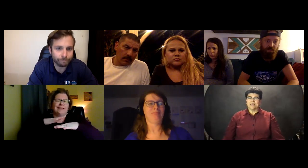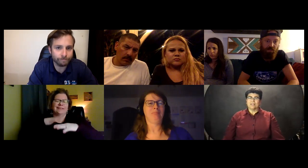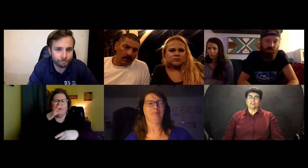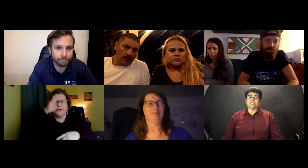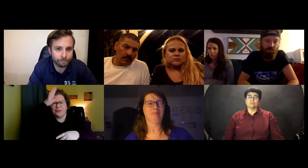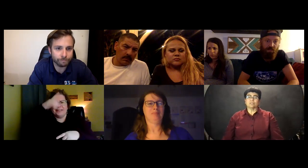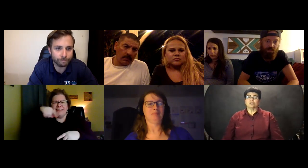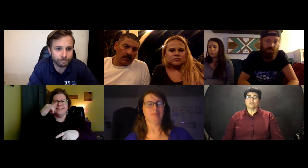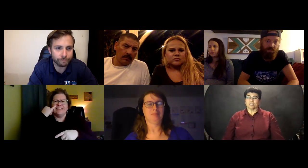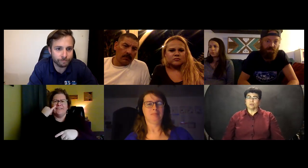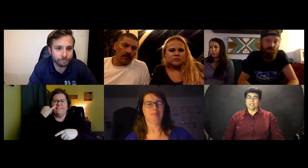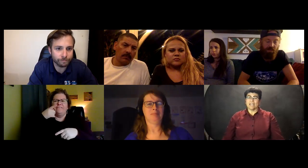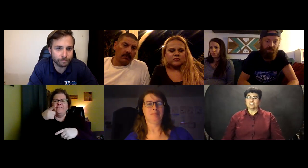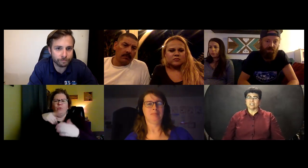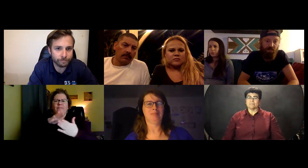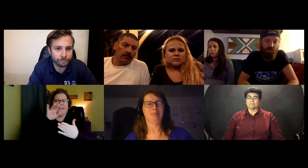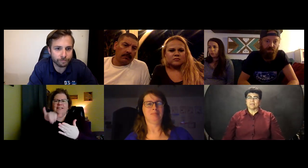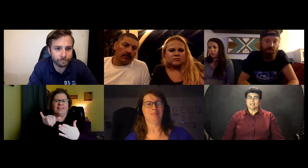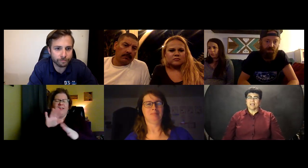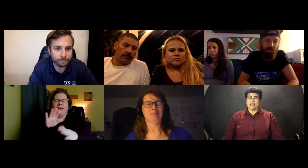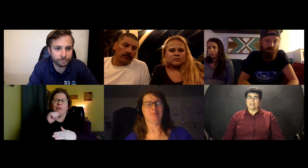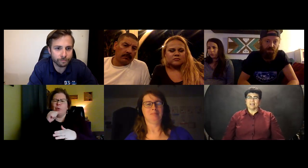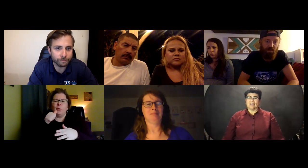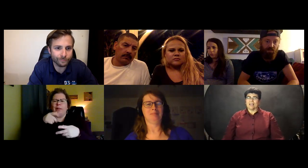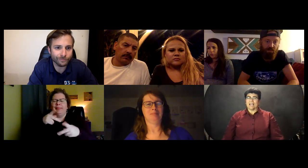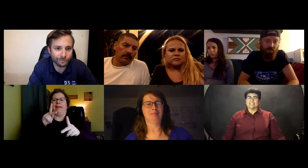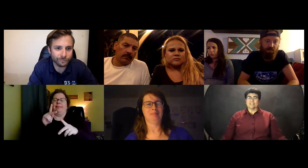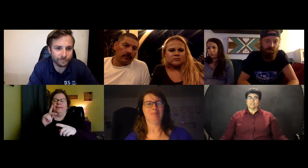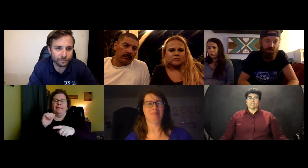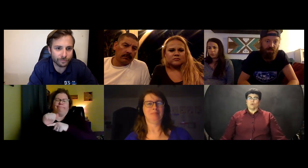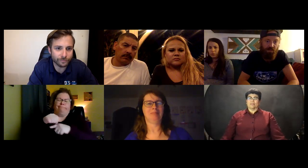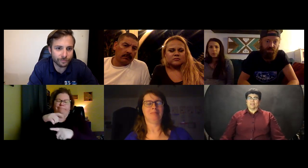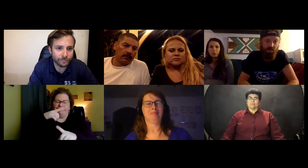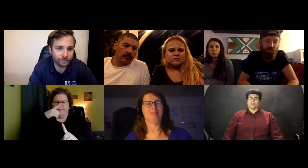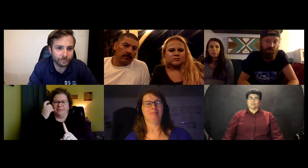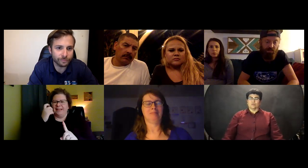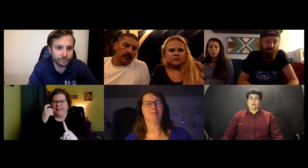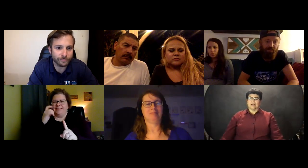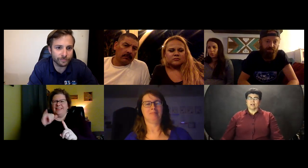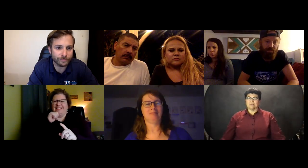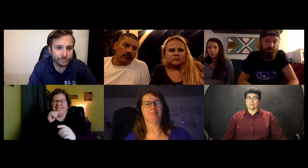their substitute for communication and and